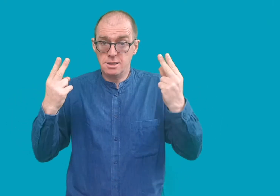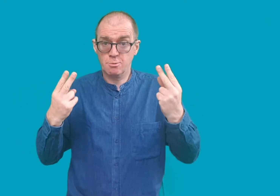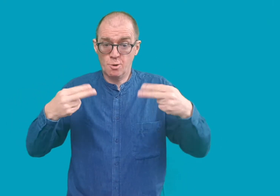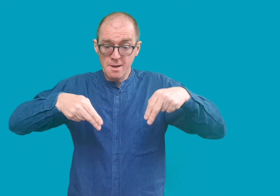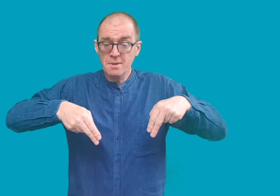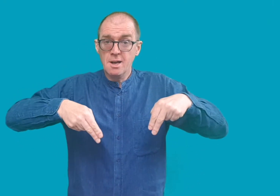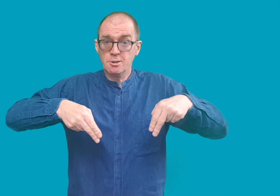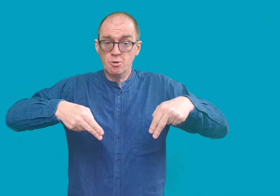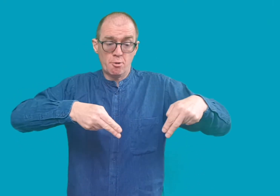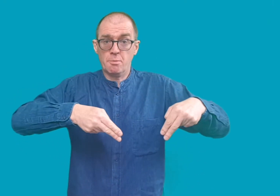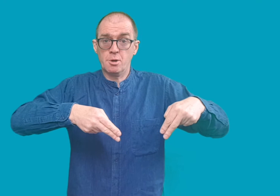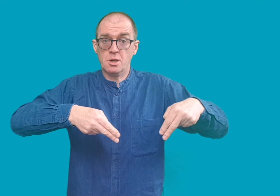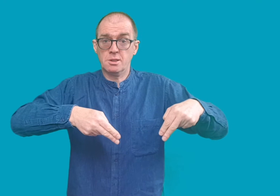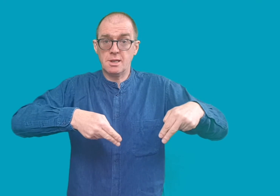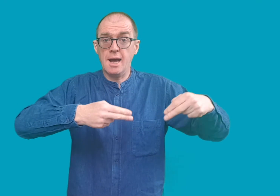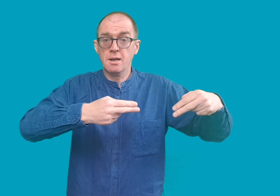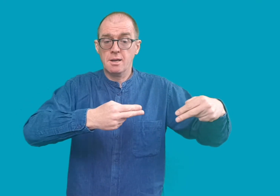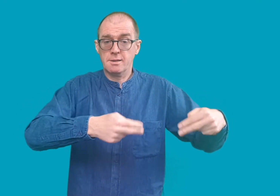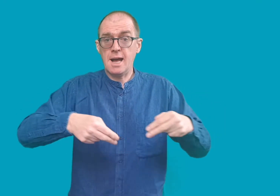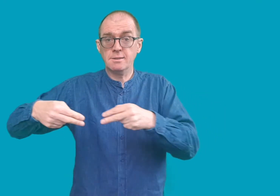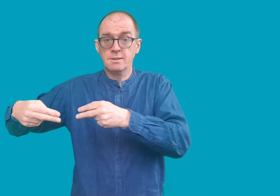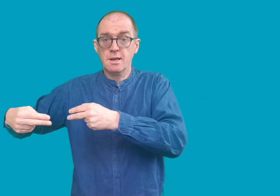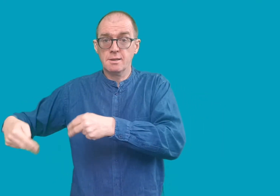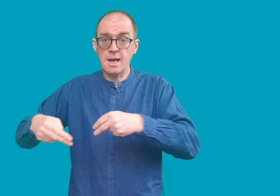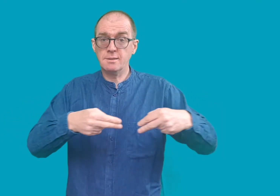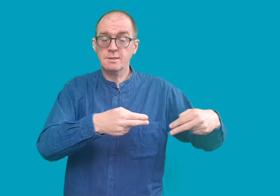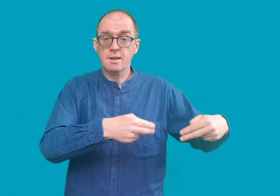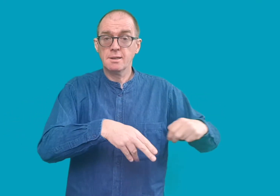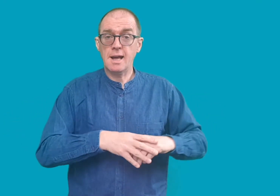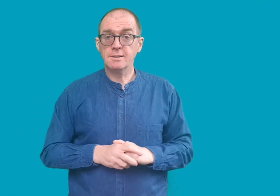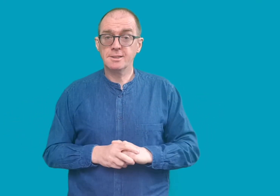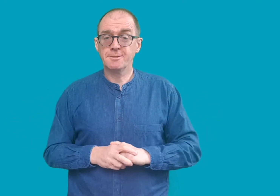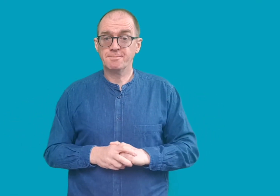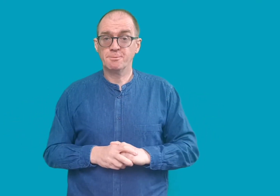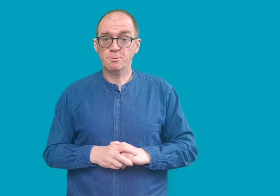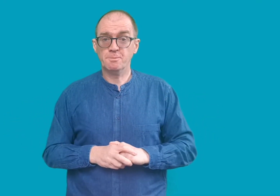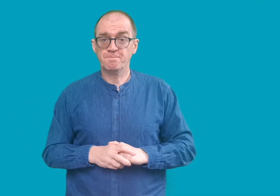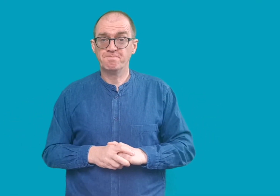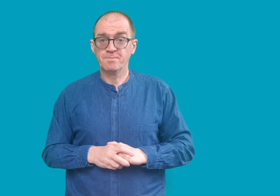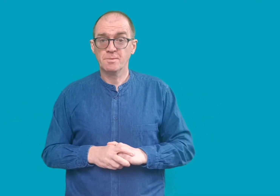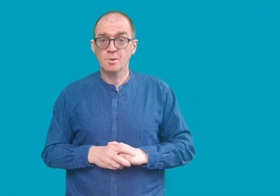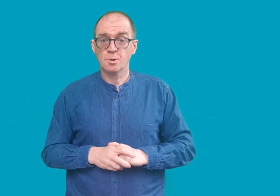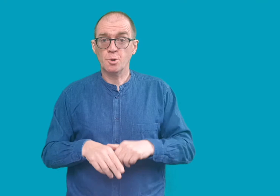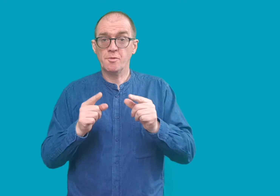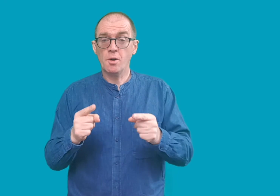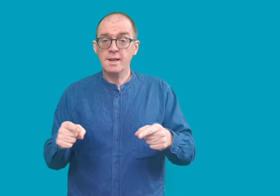Okay? And if you put them to one side. Dance, dance, dance. So, we've got,